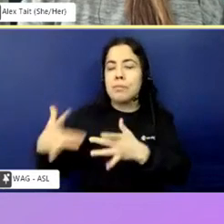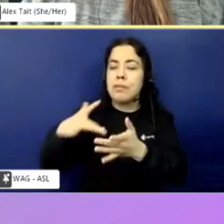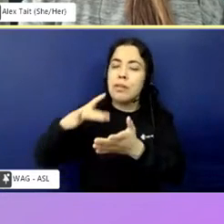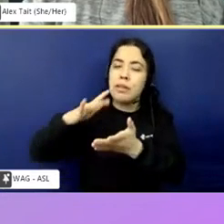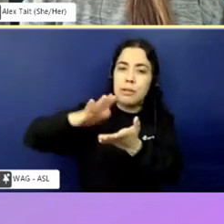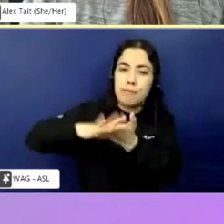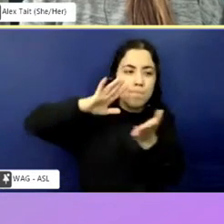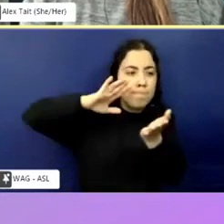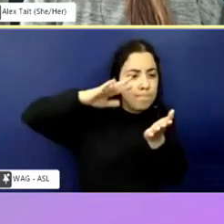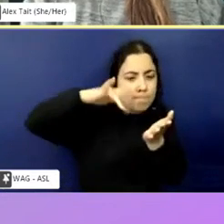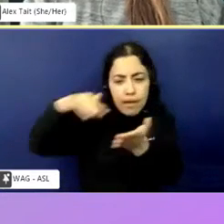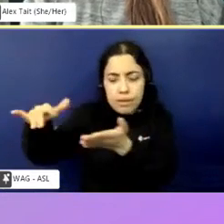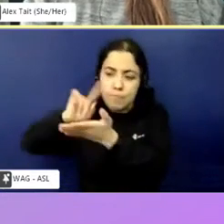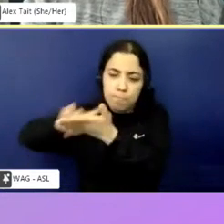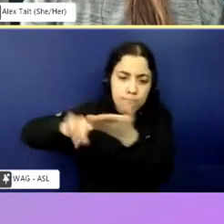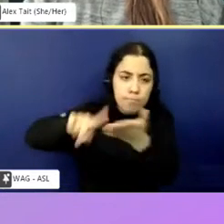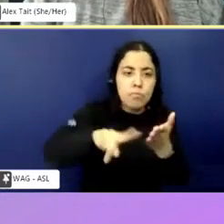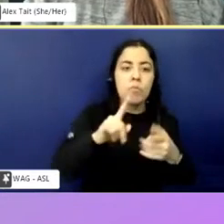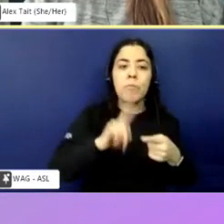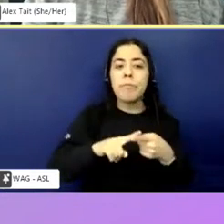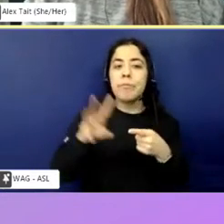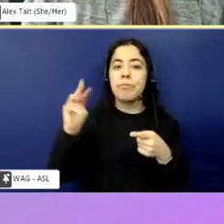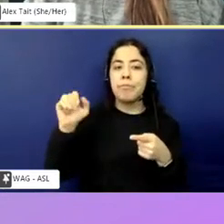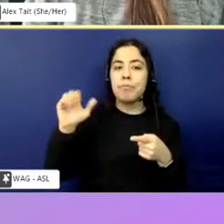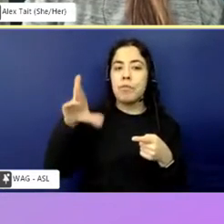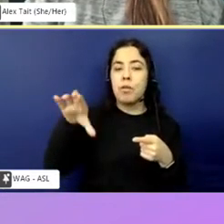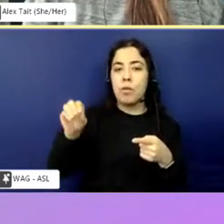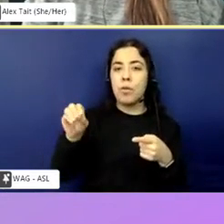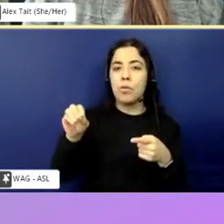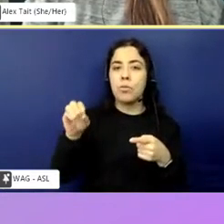So there are three types of ageism that typically get